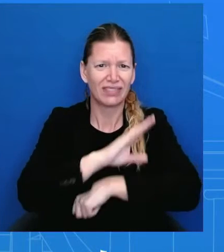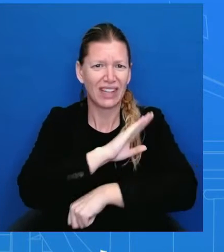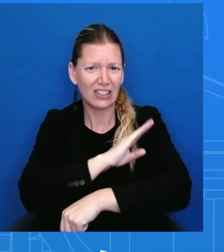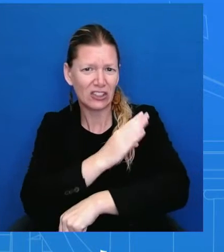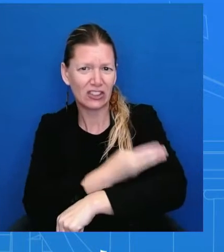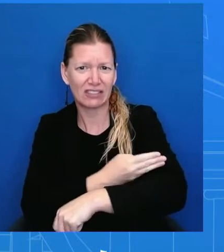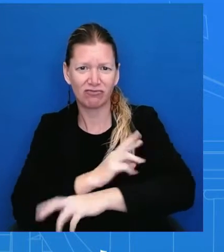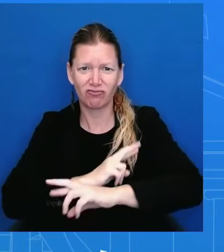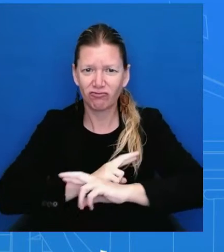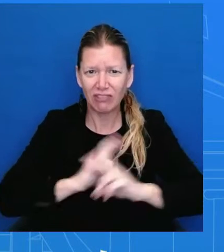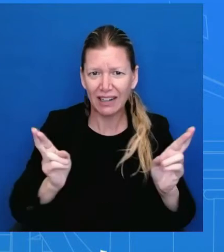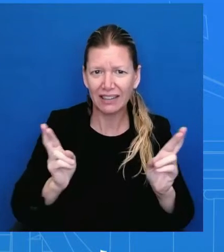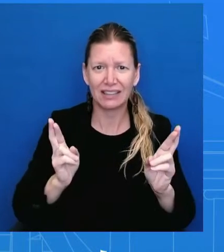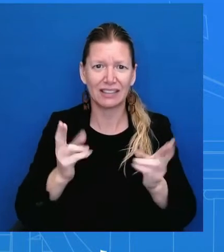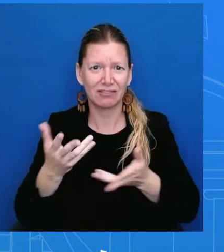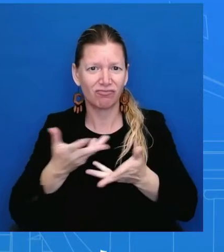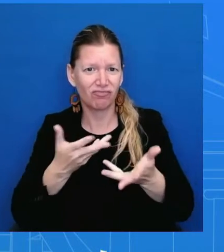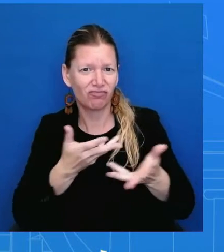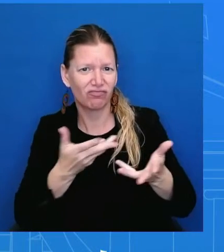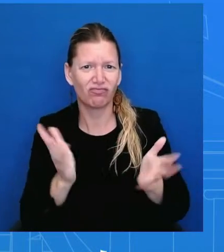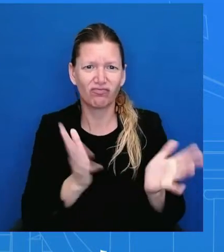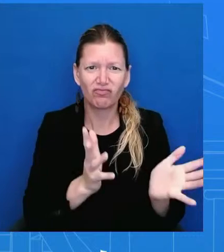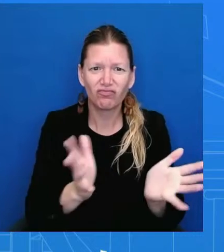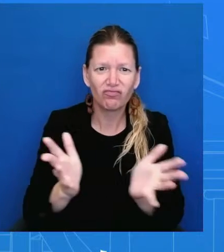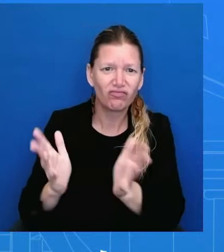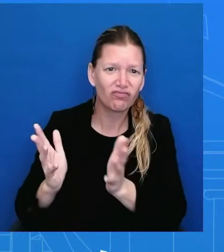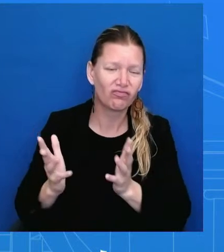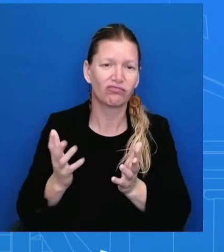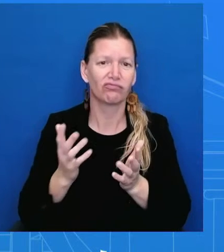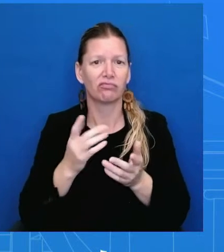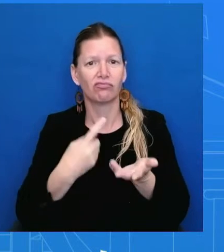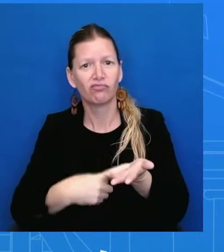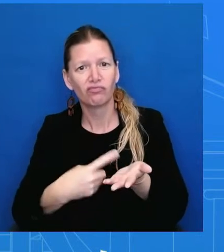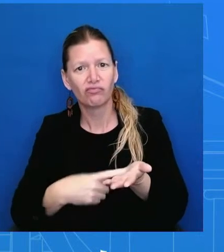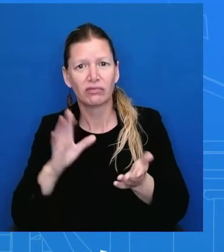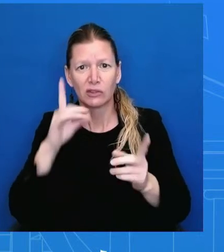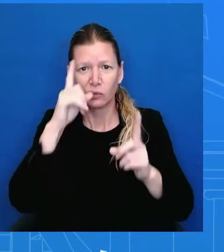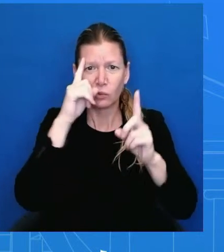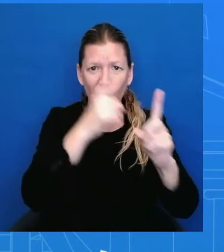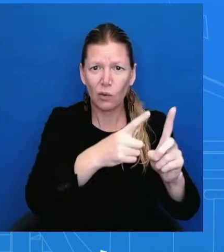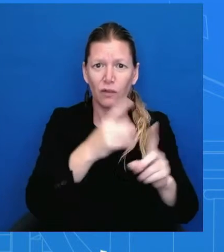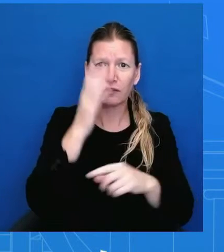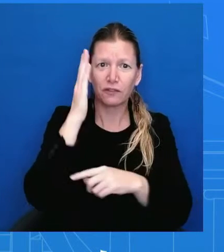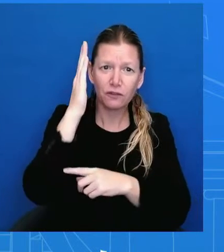and talk about his goals for the future, talk about what he's done in the past three and a half years.